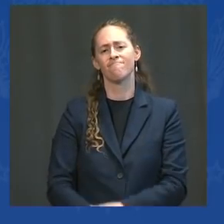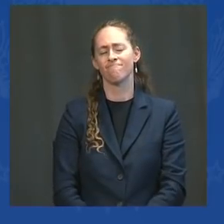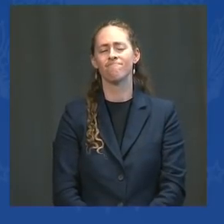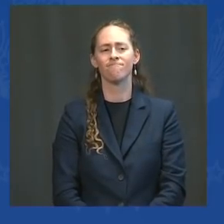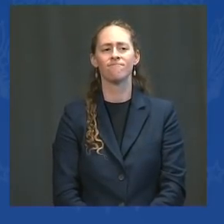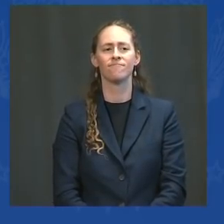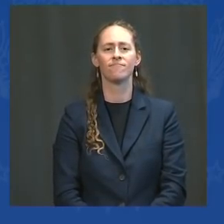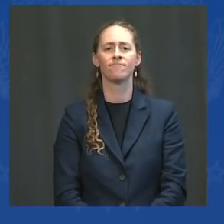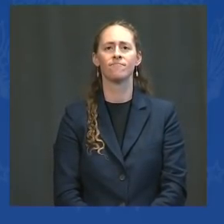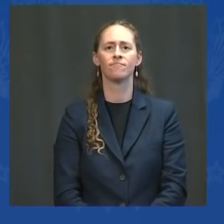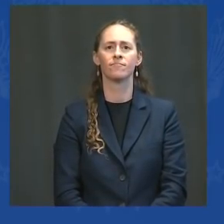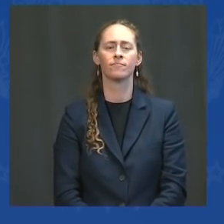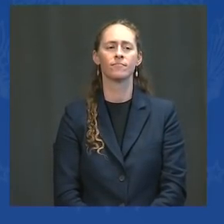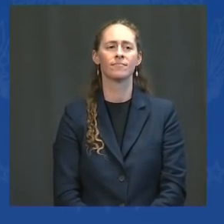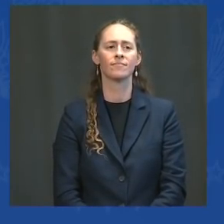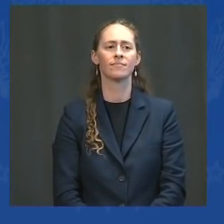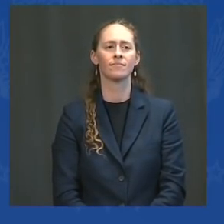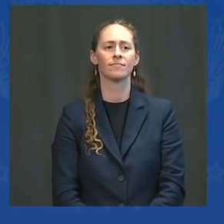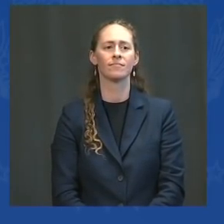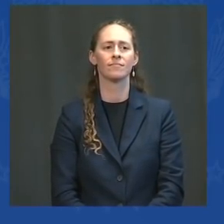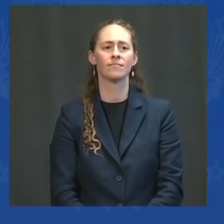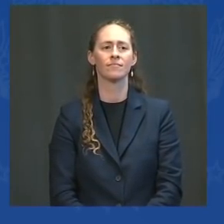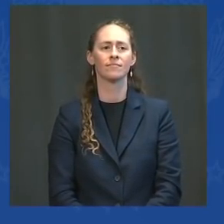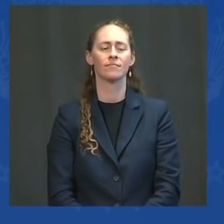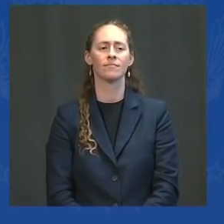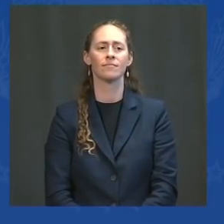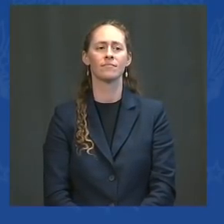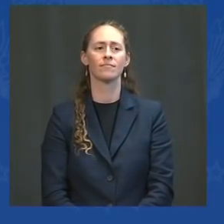and they deserve today, and every day, this honor.